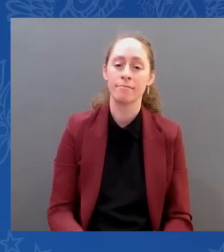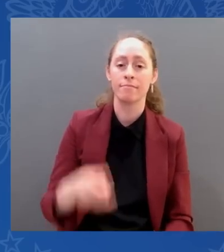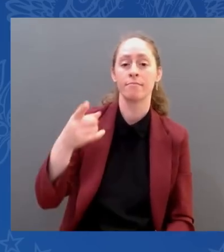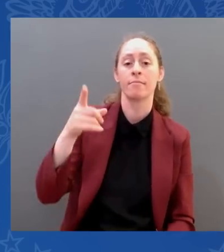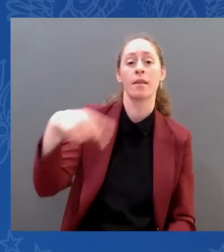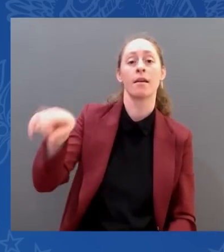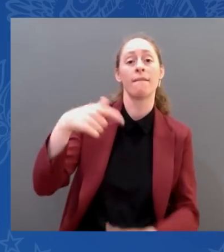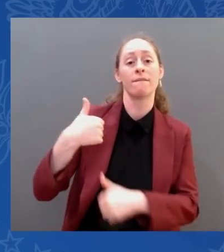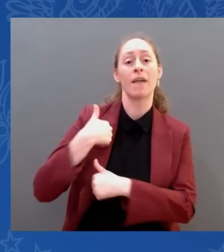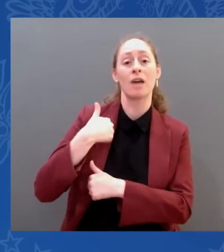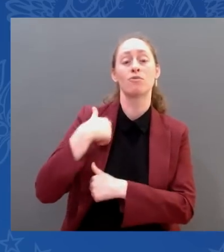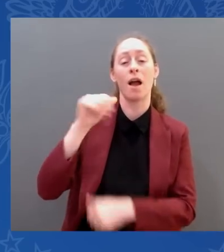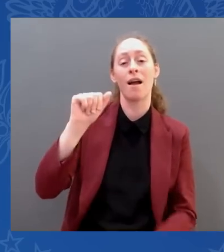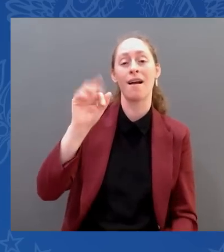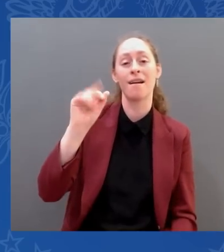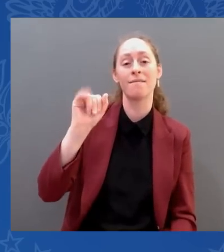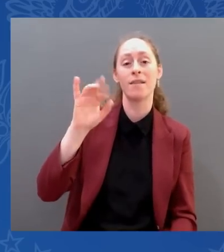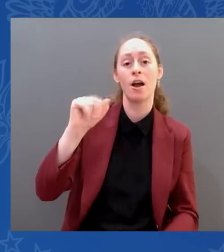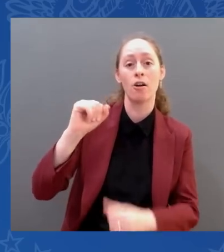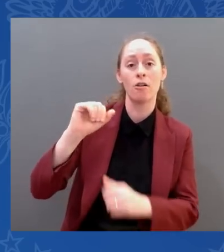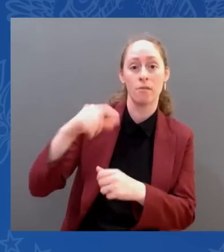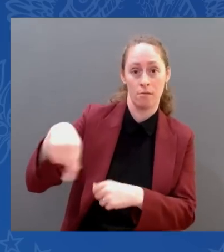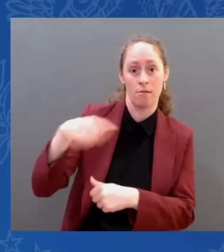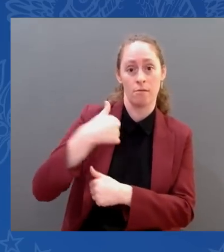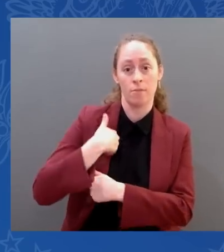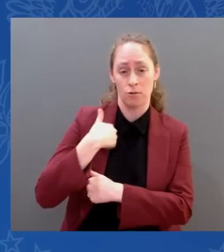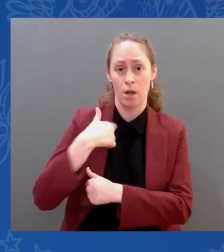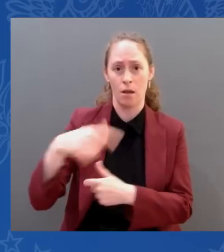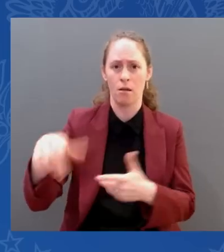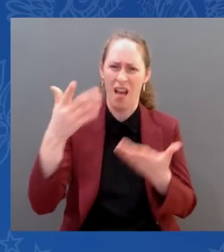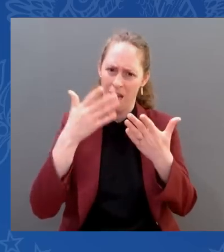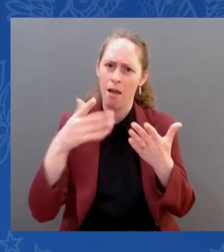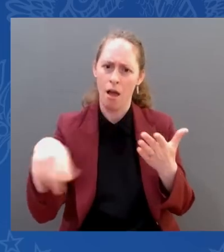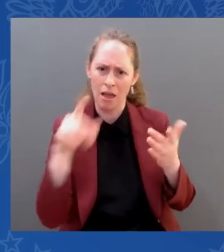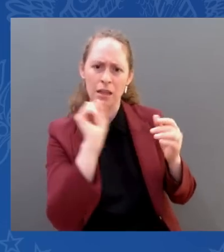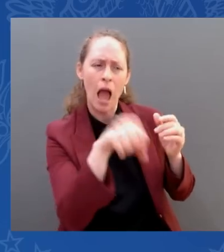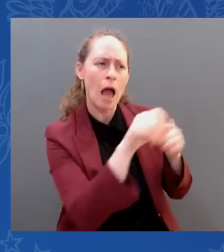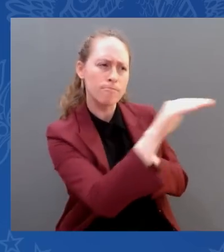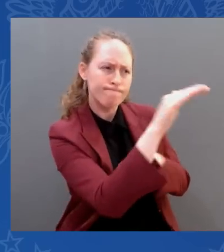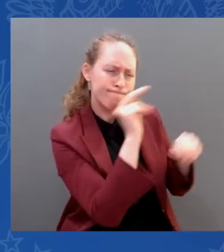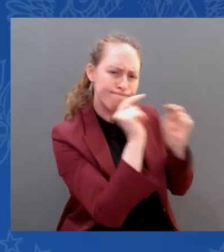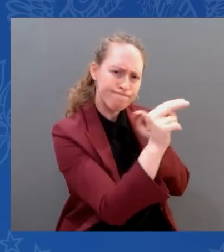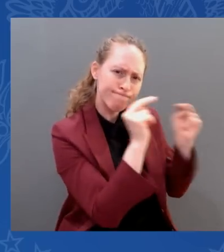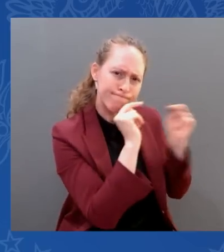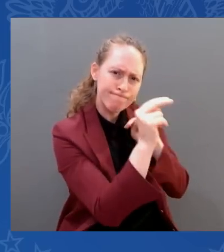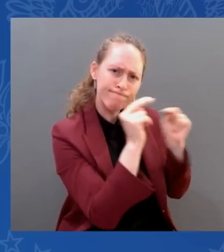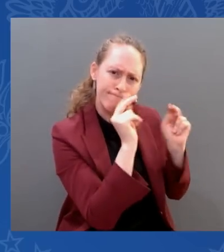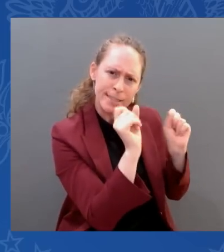Medicare negotiates the price for them. Well, if Medicare is able to negotiate the price on insulin, guess what?